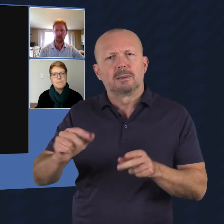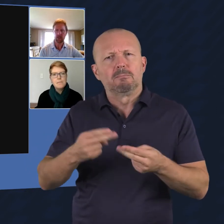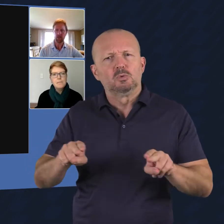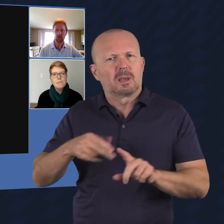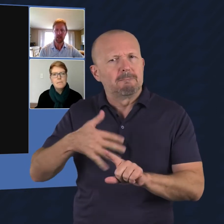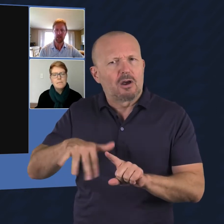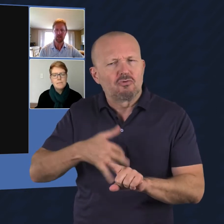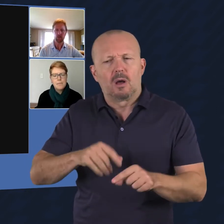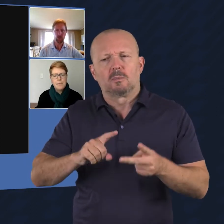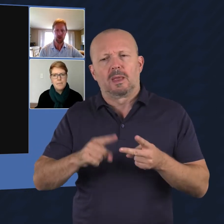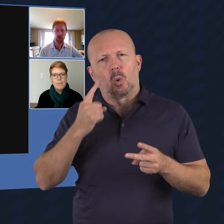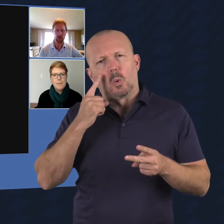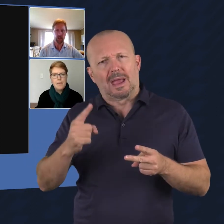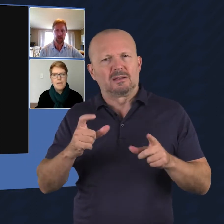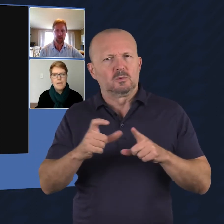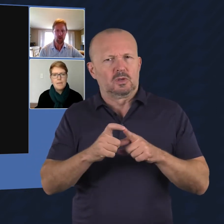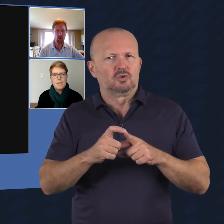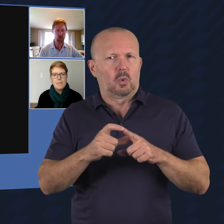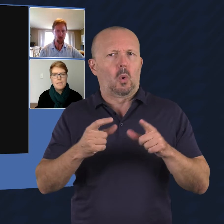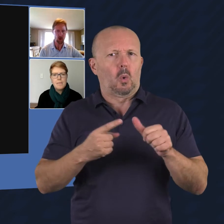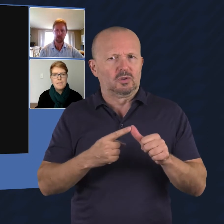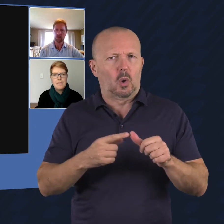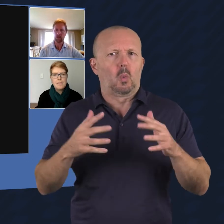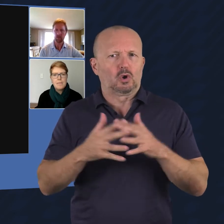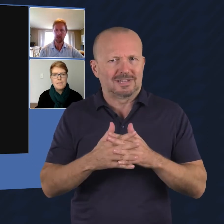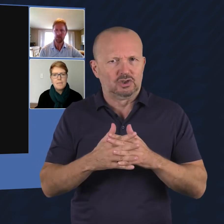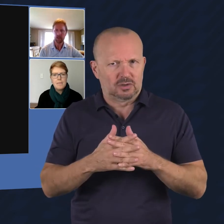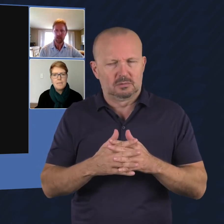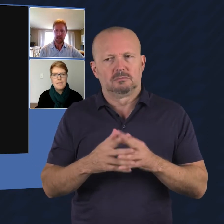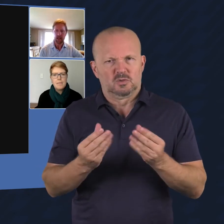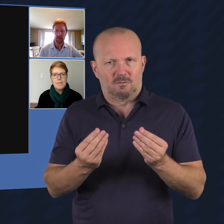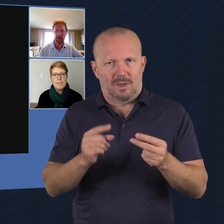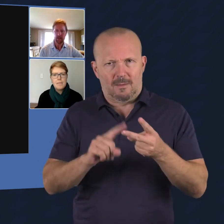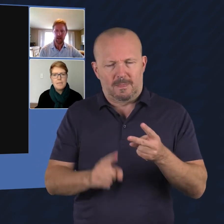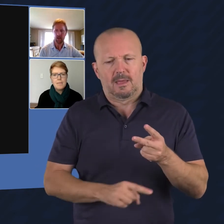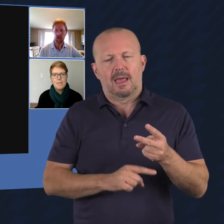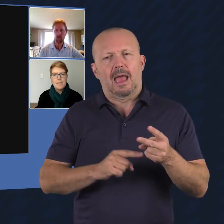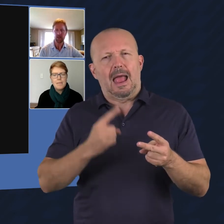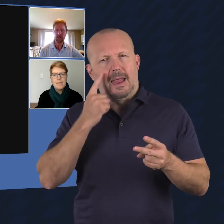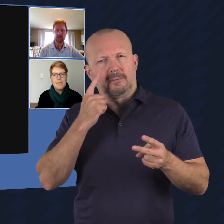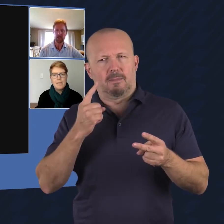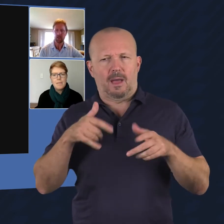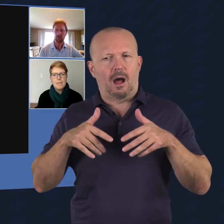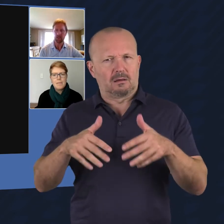then, we'll look at a digital audio workstation or DAW software, and the archival challenges that it needs.